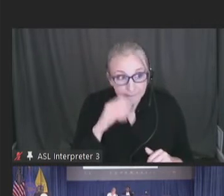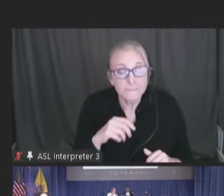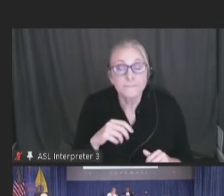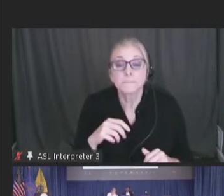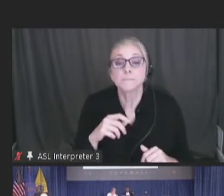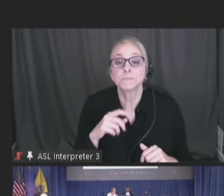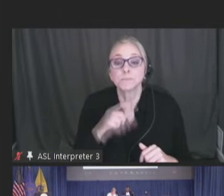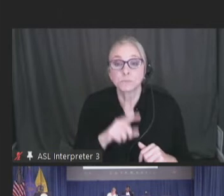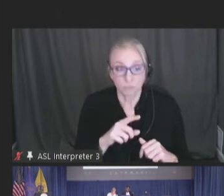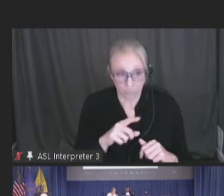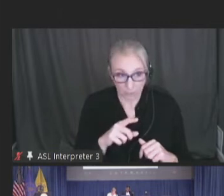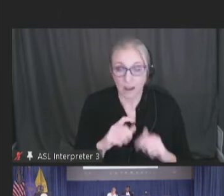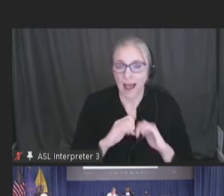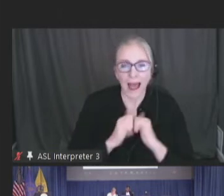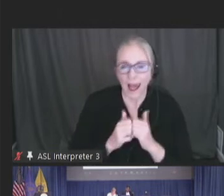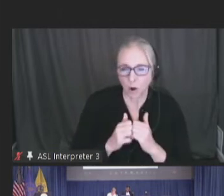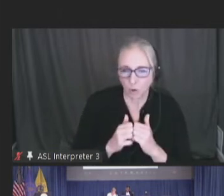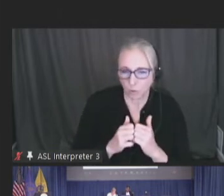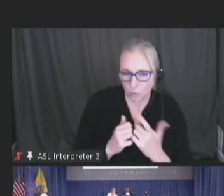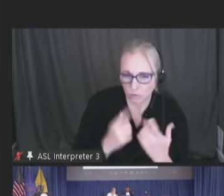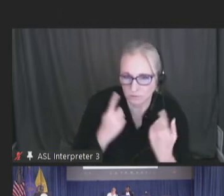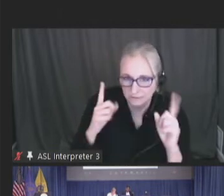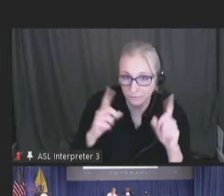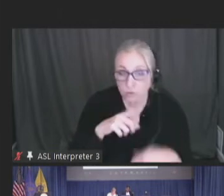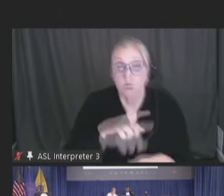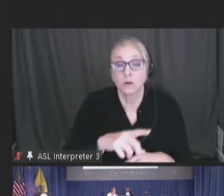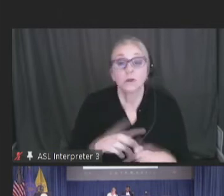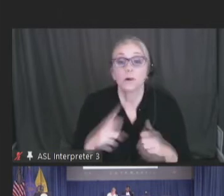Let's look at how they did. So, let's -- first at the one-month challenge. So,